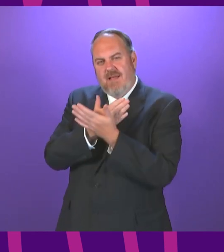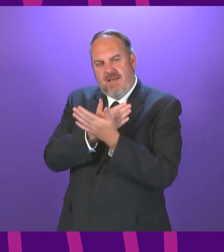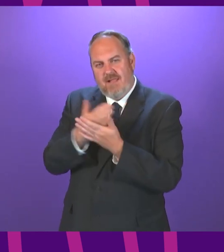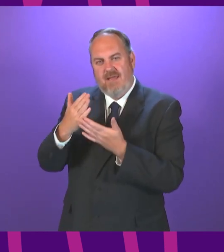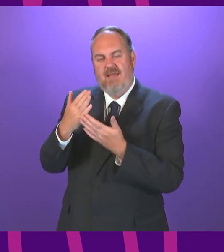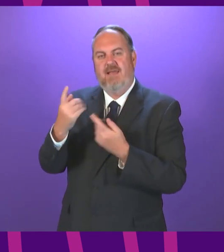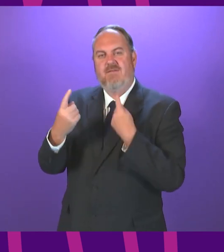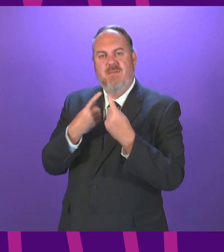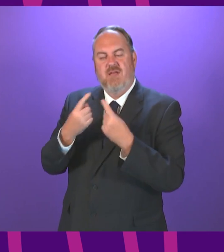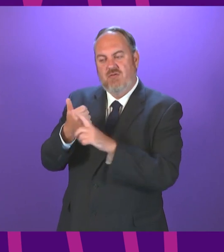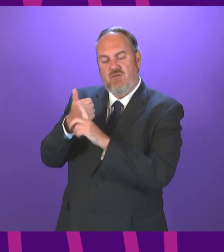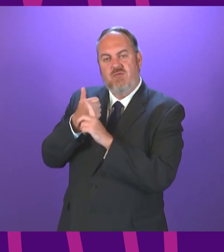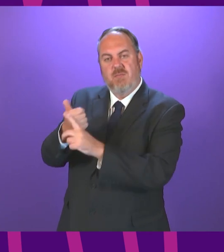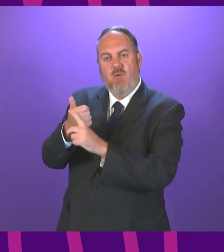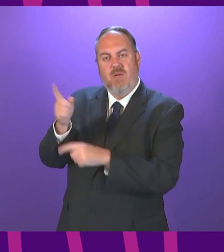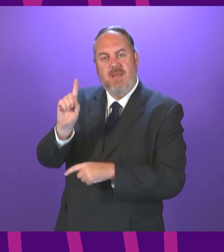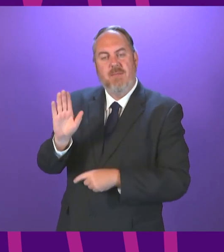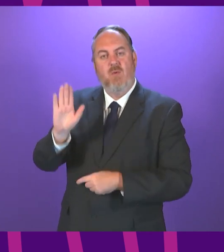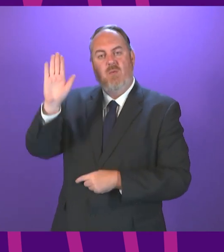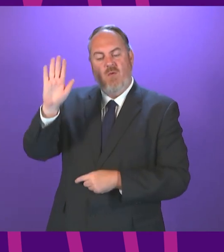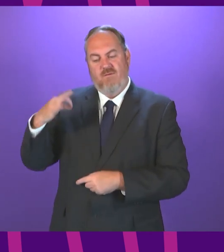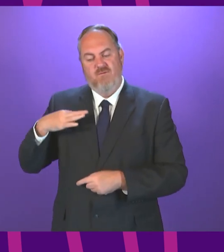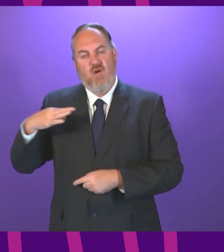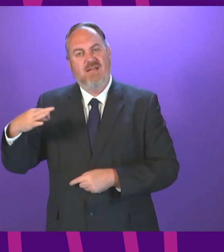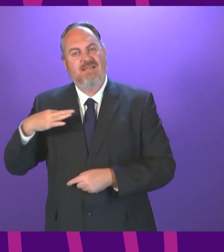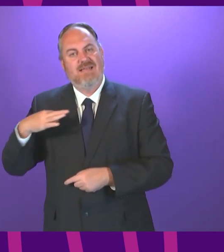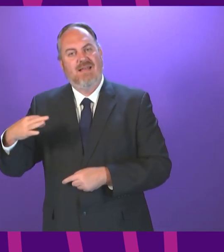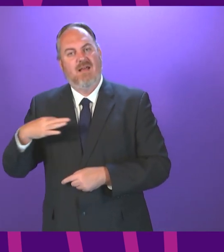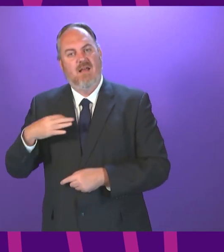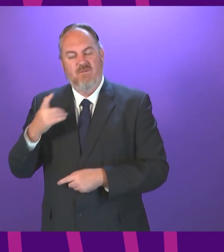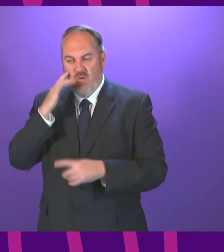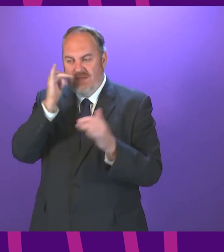on vaccine certificates and their protection against Covid-19?